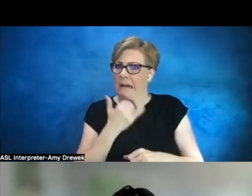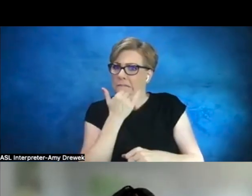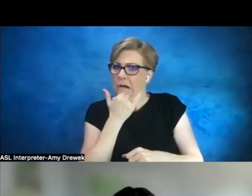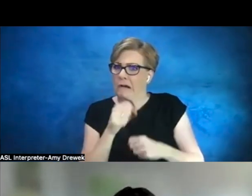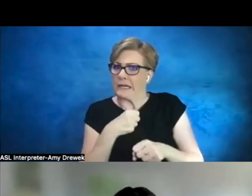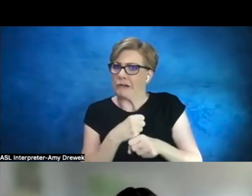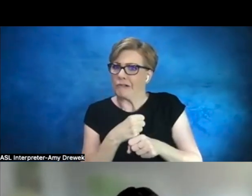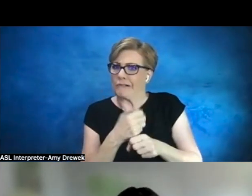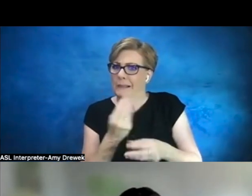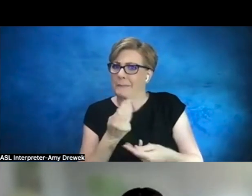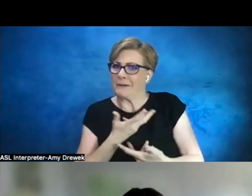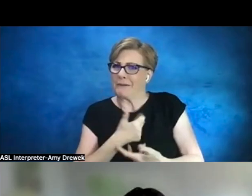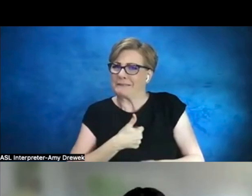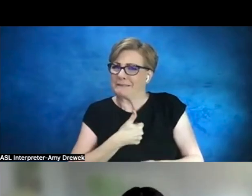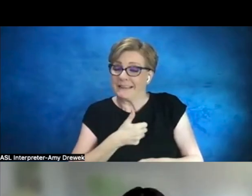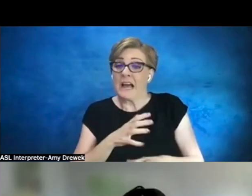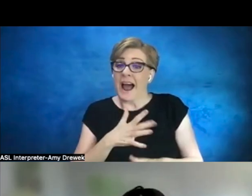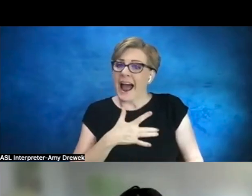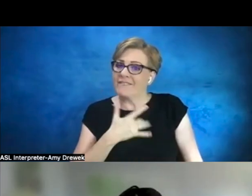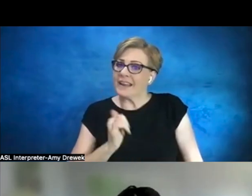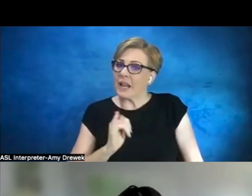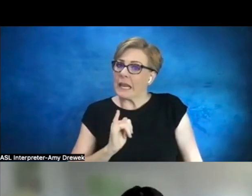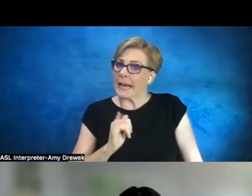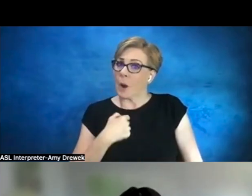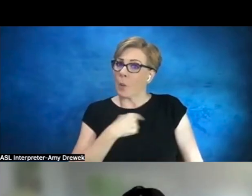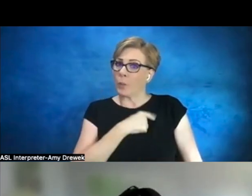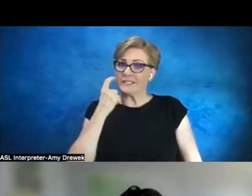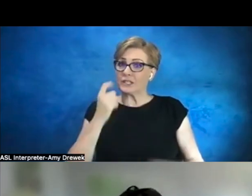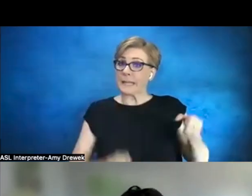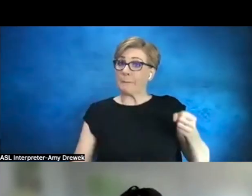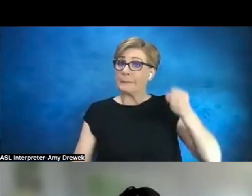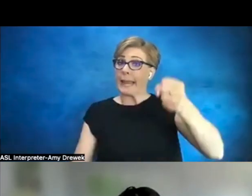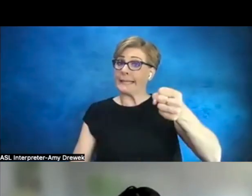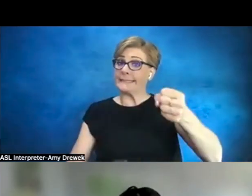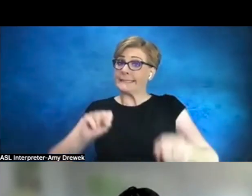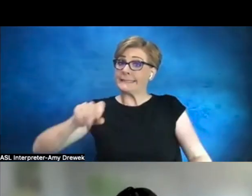But I feel like we almost planted Saphire, because everything that you shared about